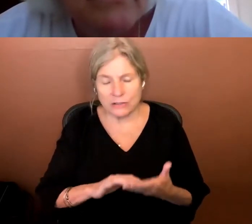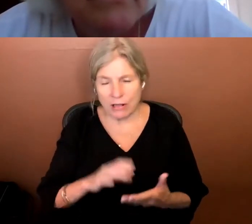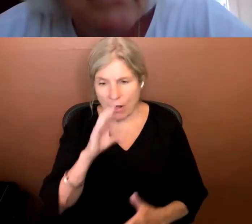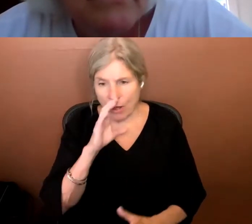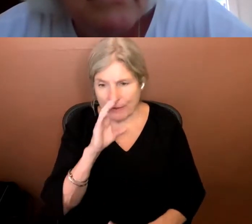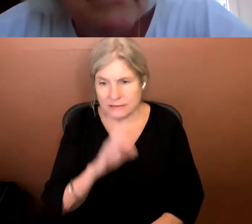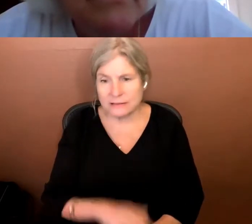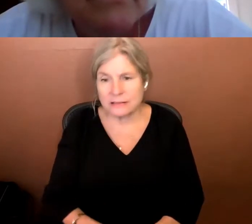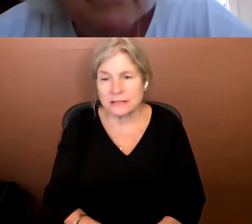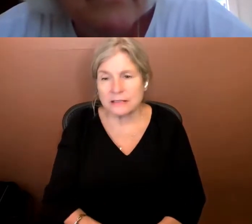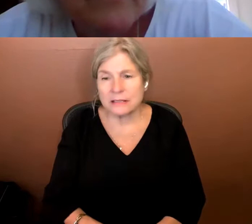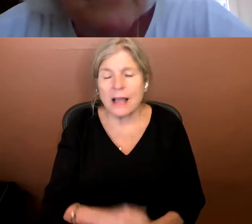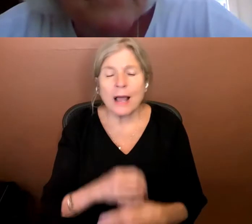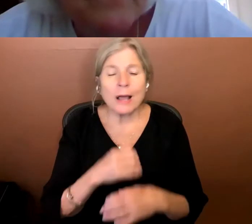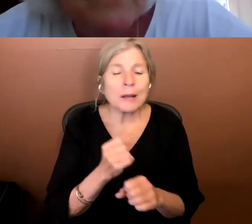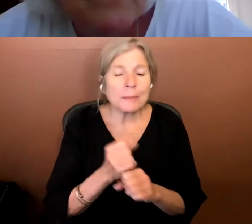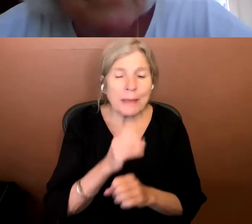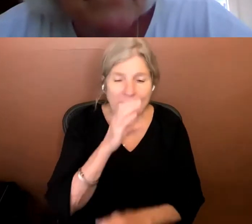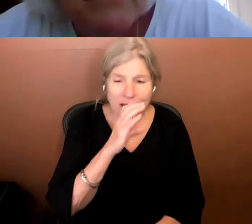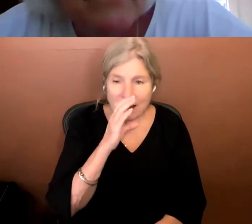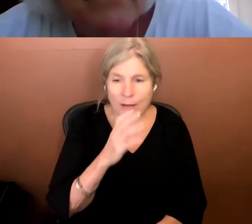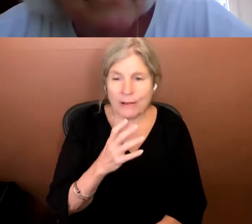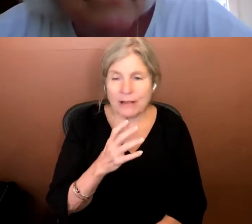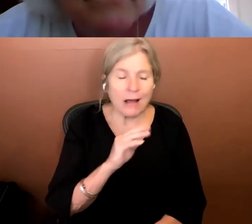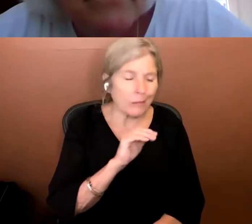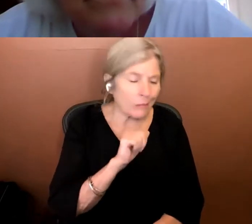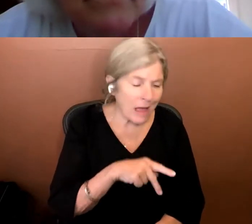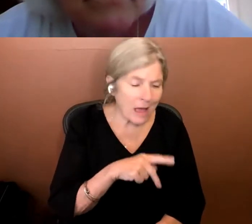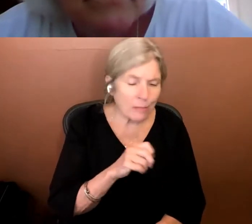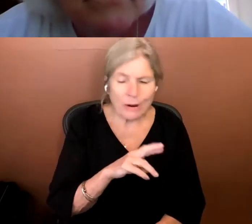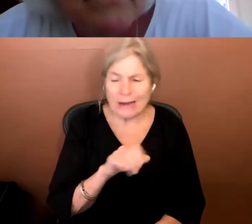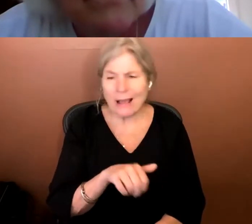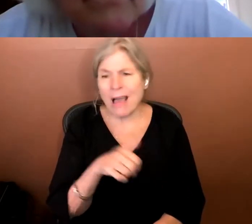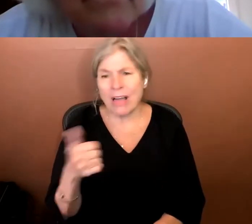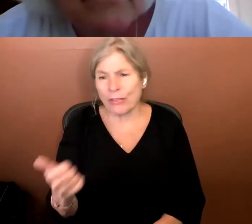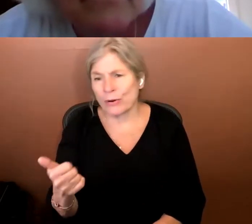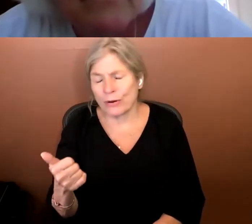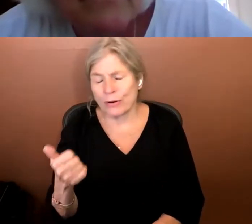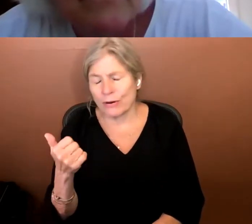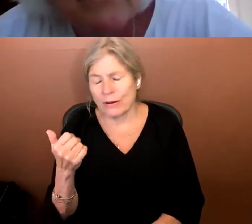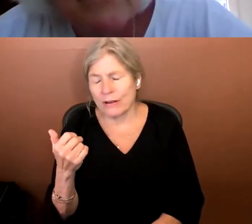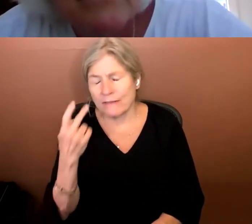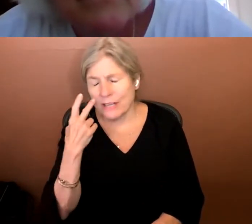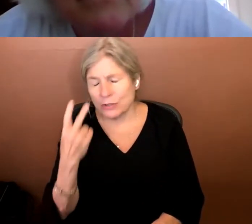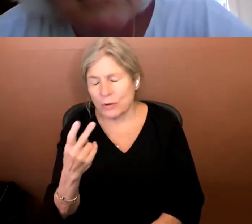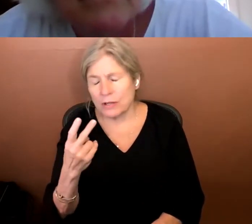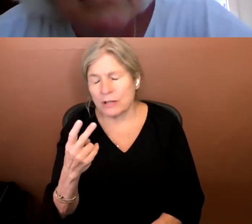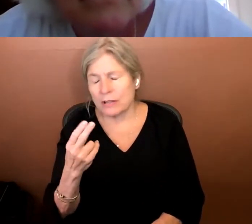Making a comic, a map, or any other visual graphic into tactile graphic